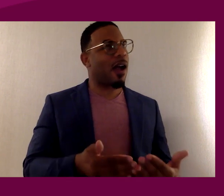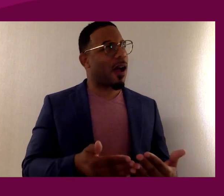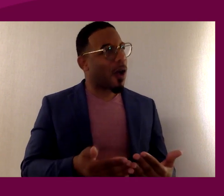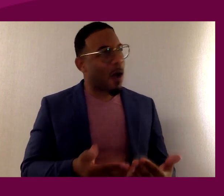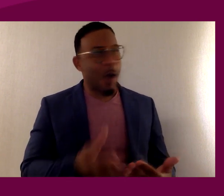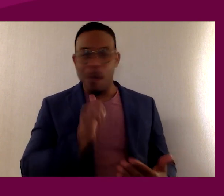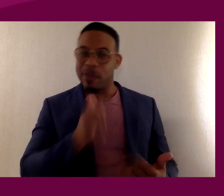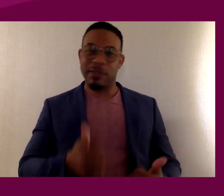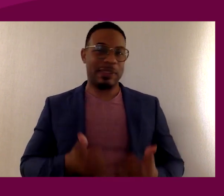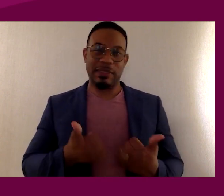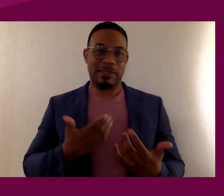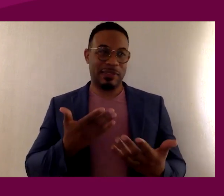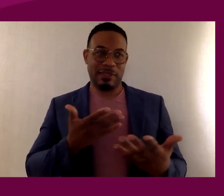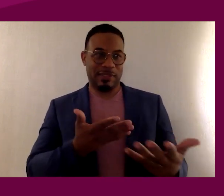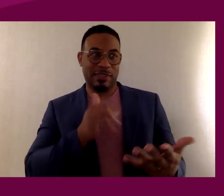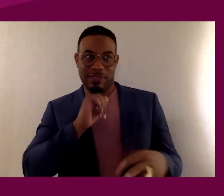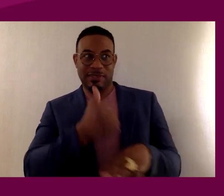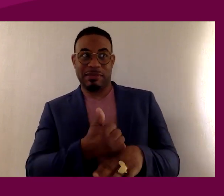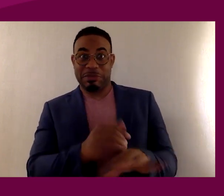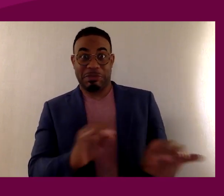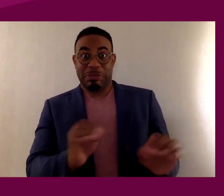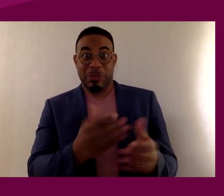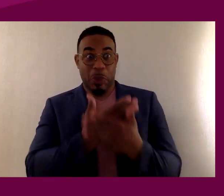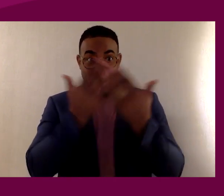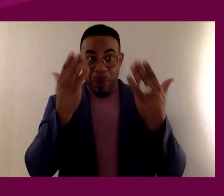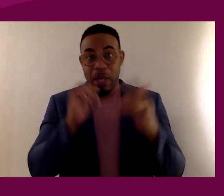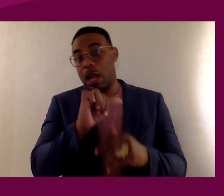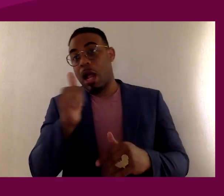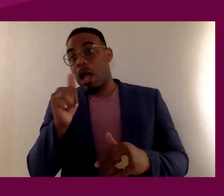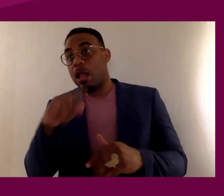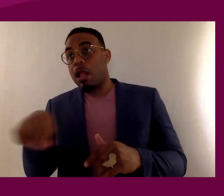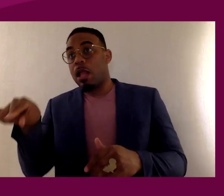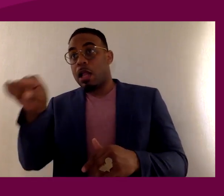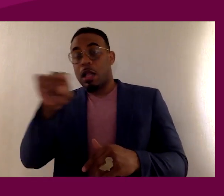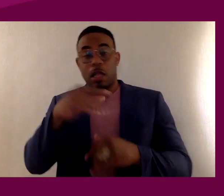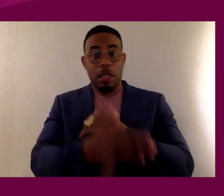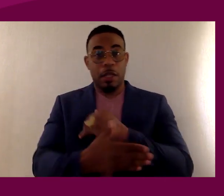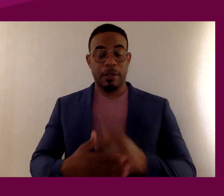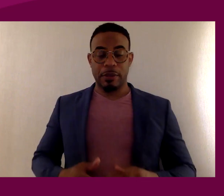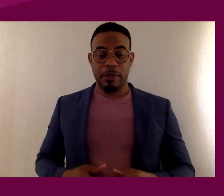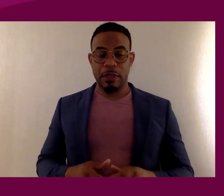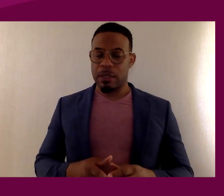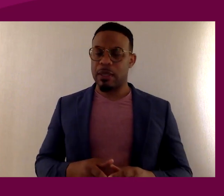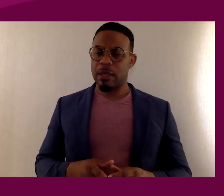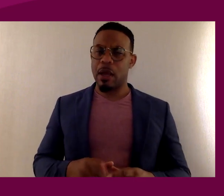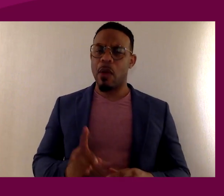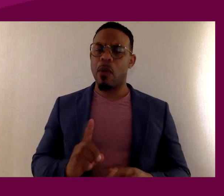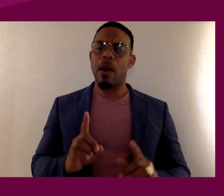Georgia, which almost didn't exist at all in other Soviet countries.